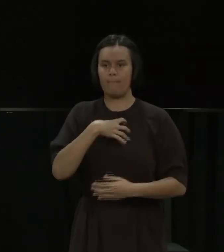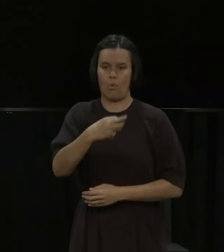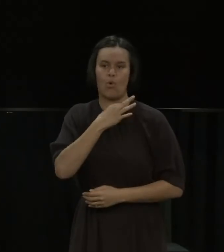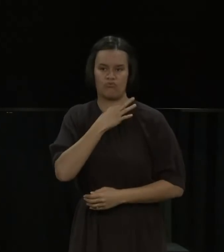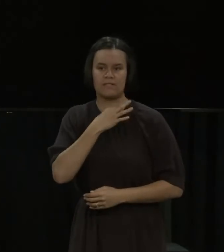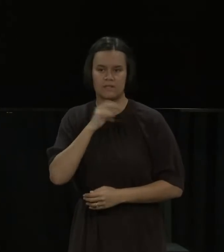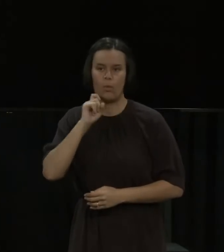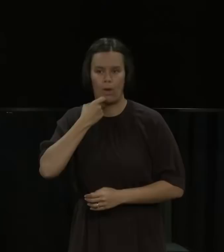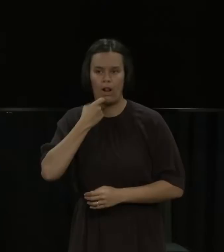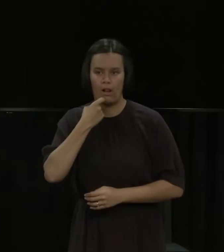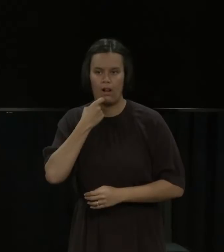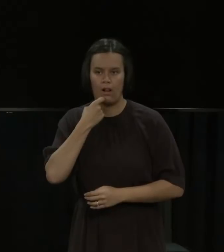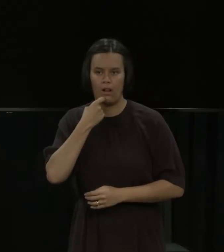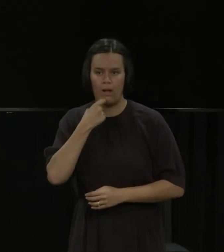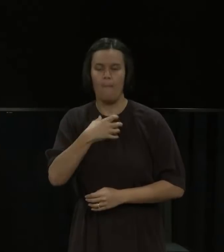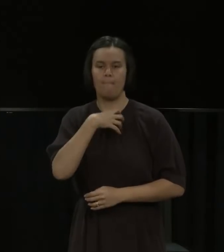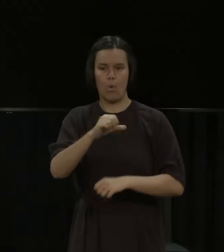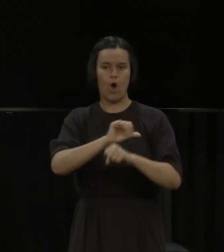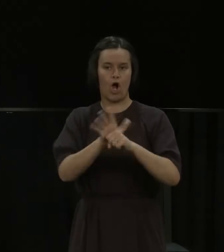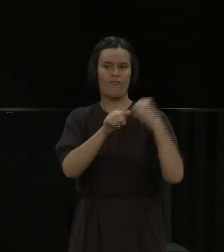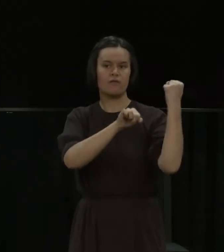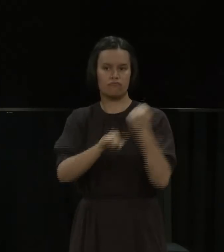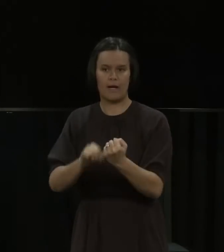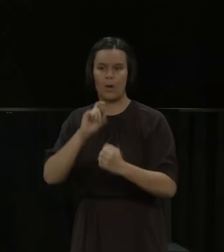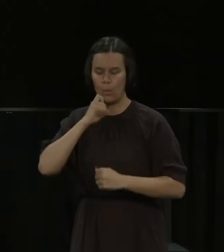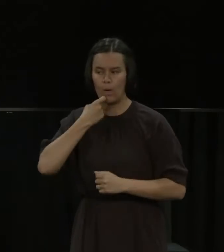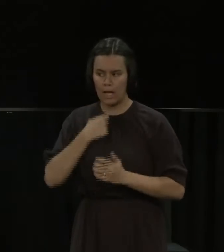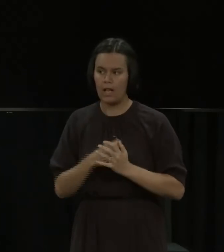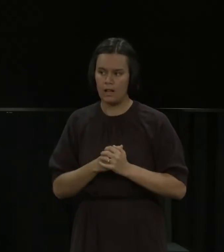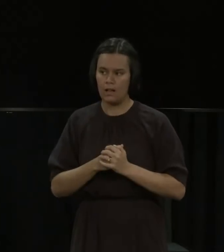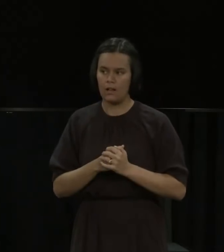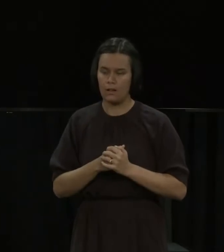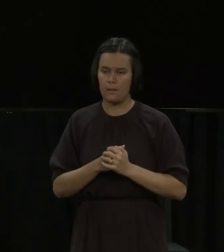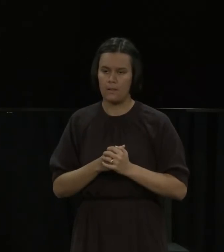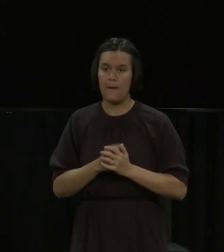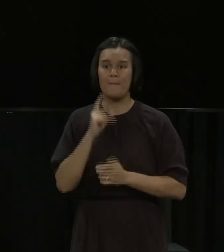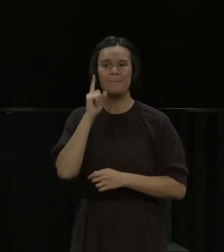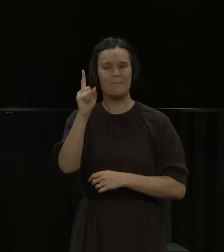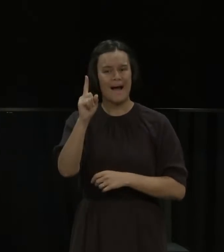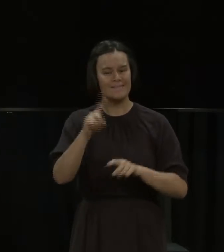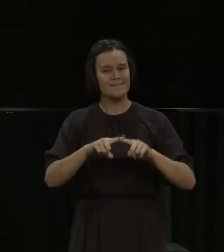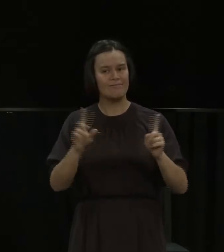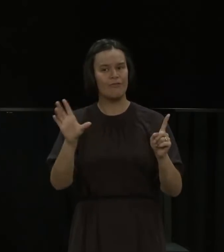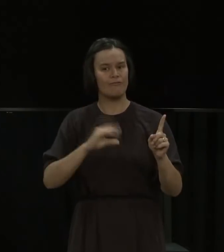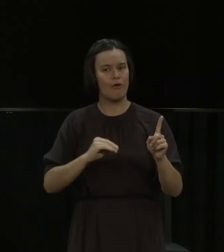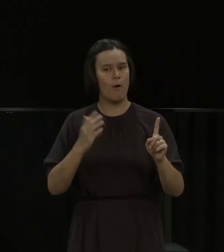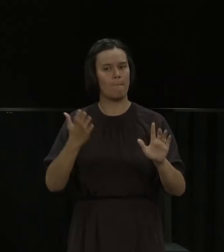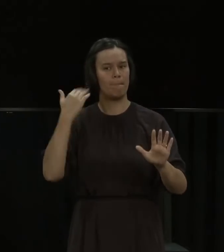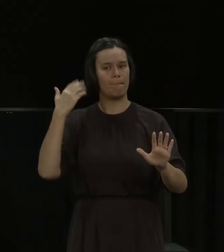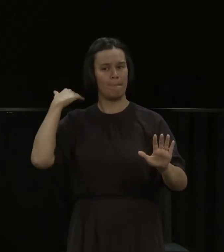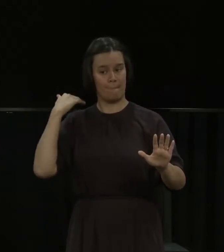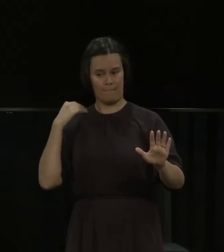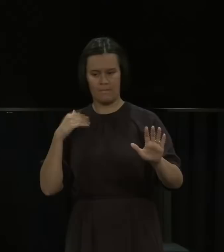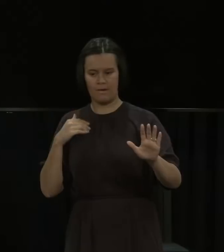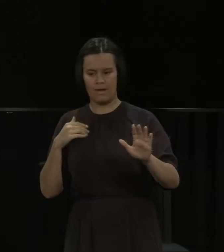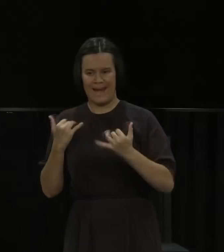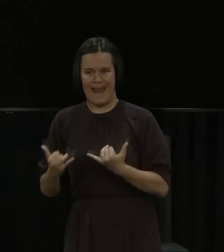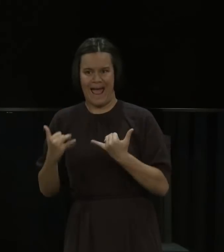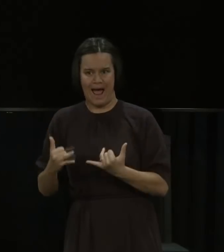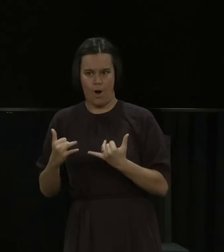And the odds are as numbers